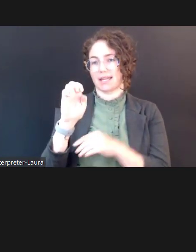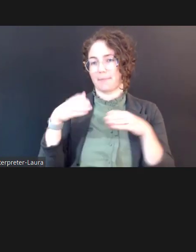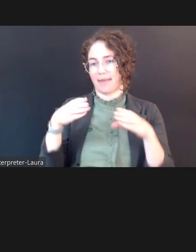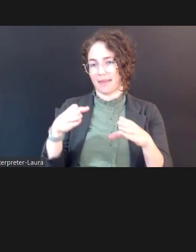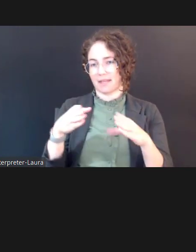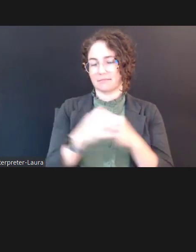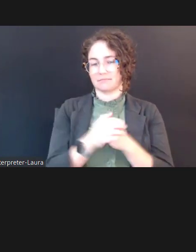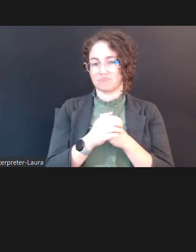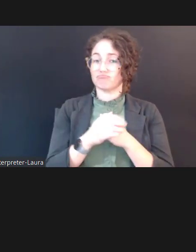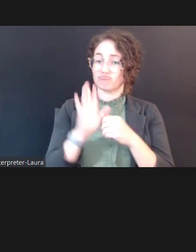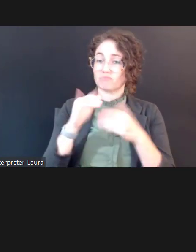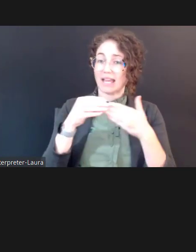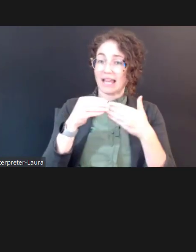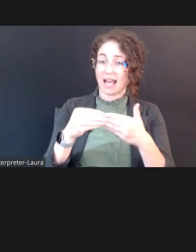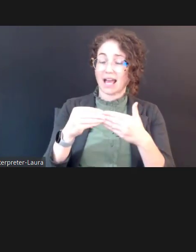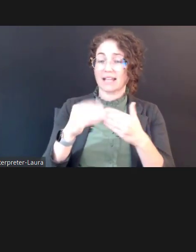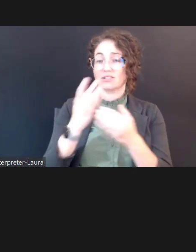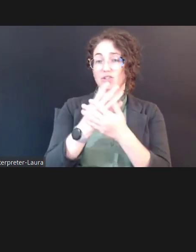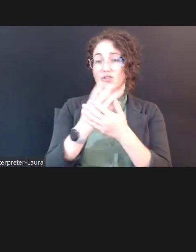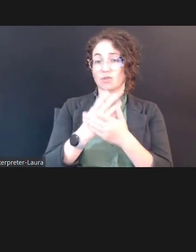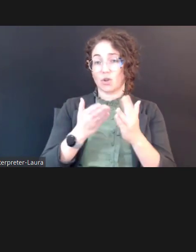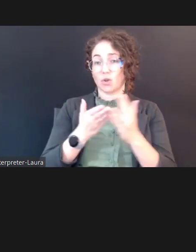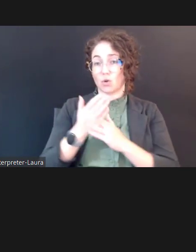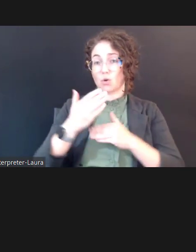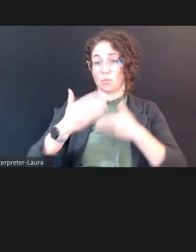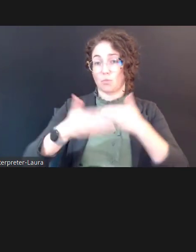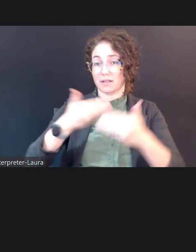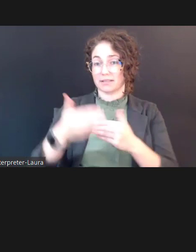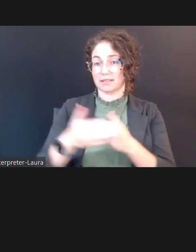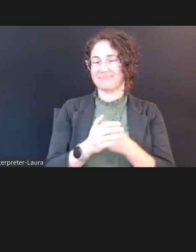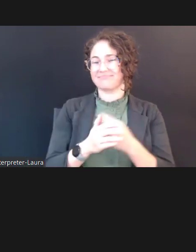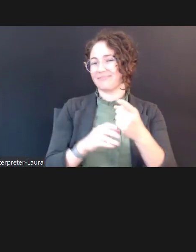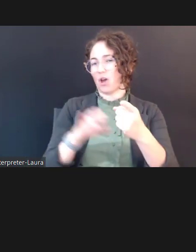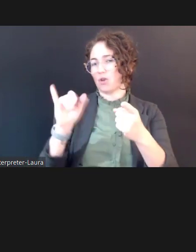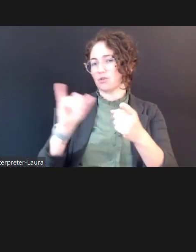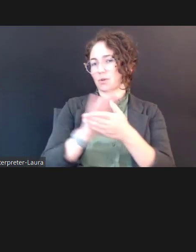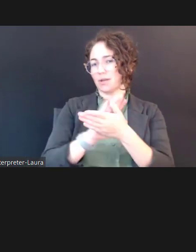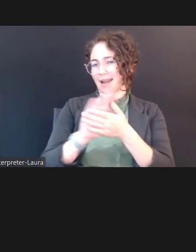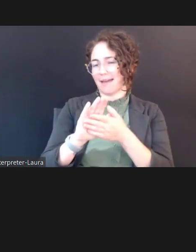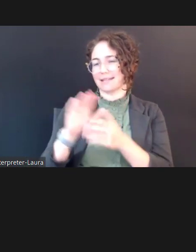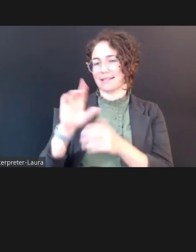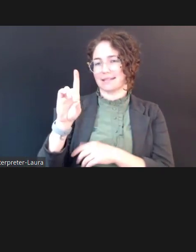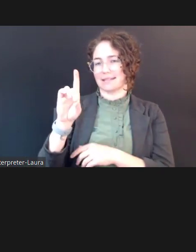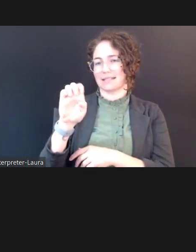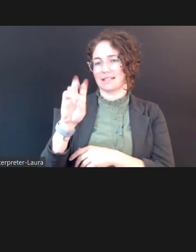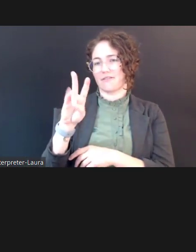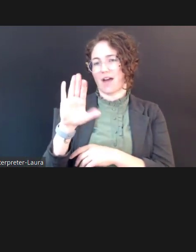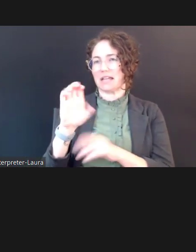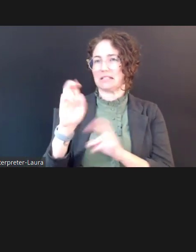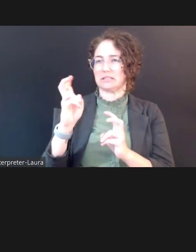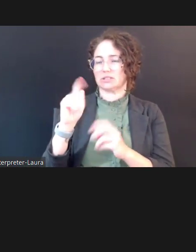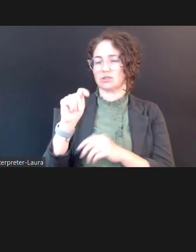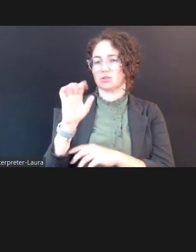This is also a nice device or tool to use when evaluating screeners just to maintain quality over time.